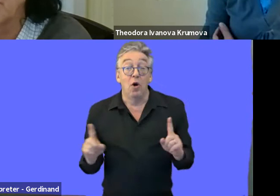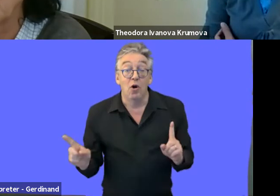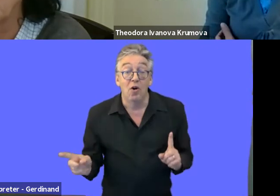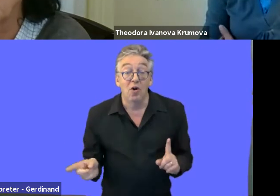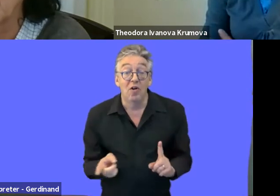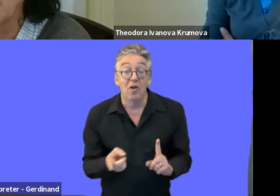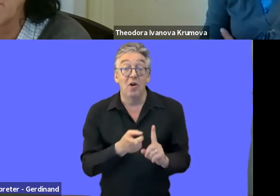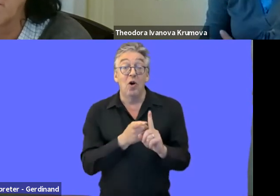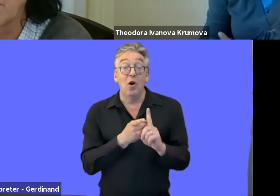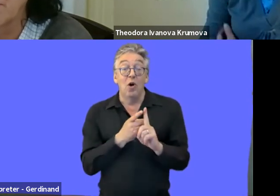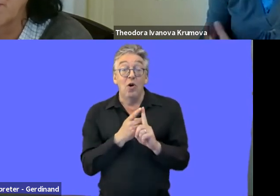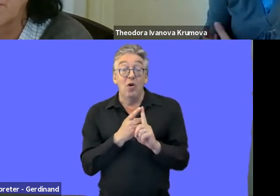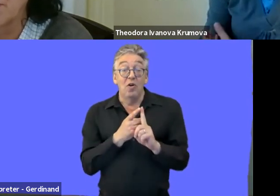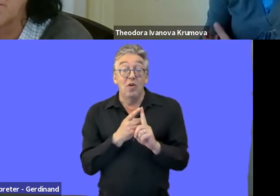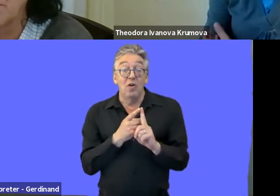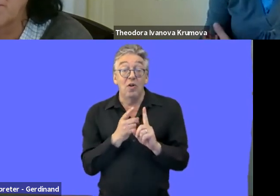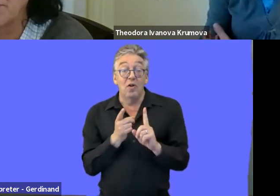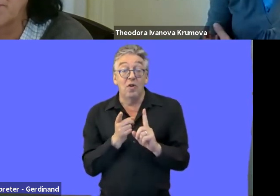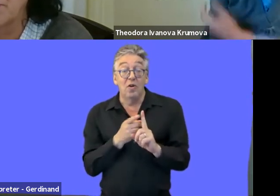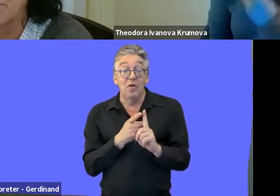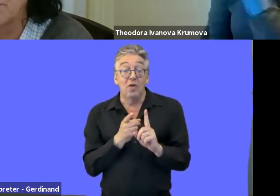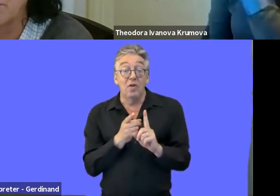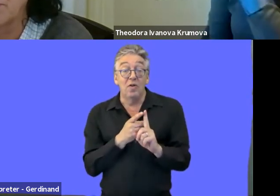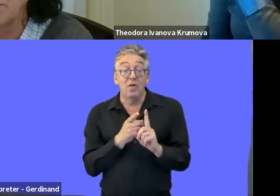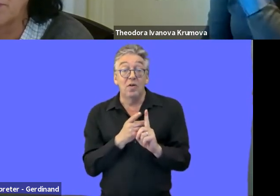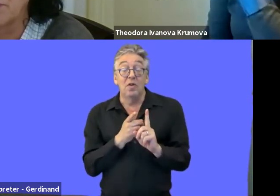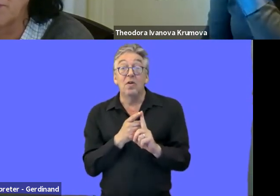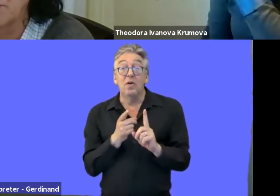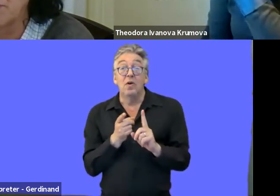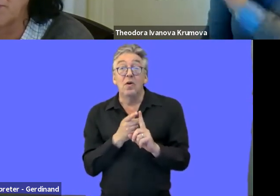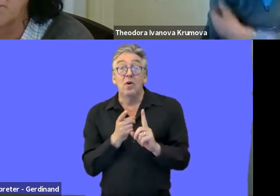and colleagues working in the office of the High Commissioner for Human Rights